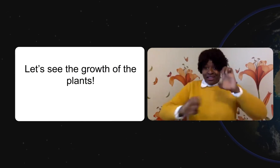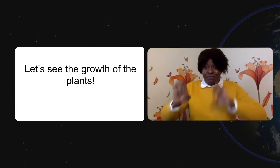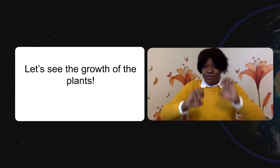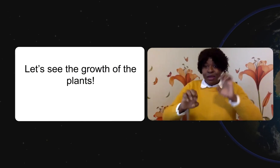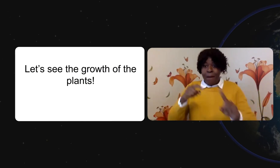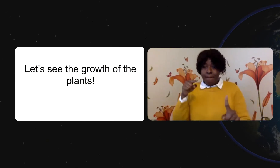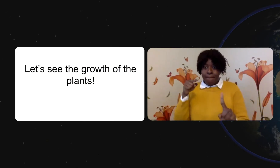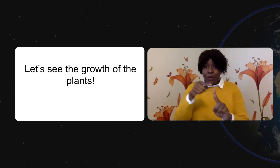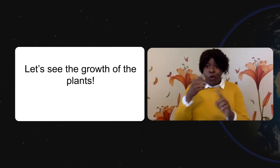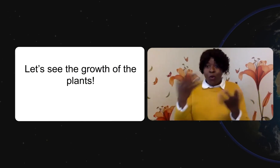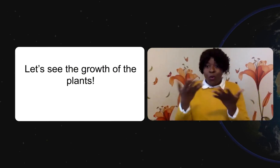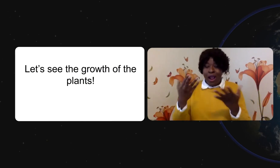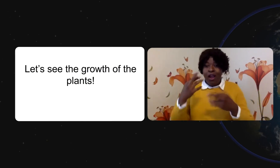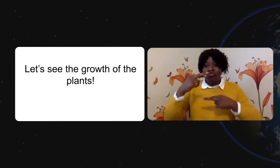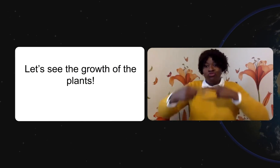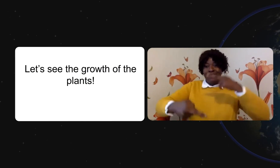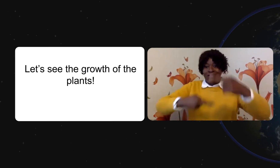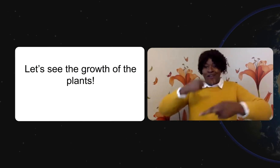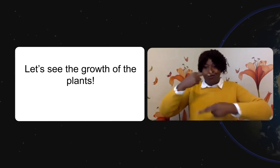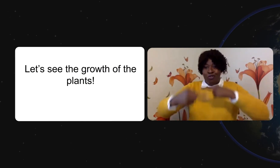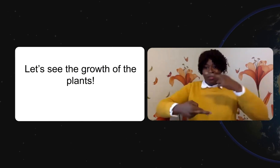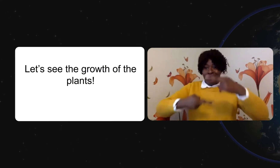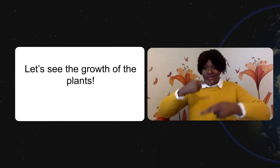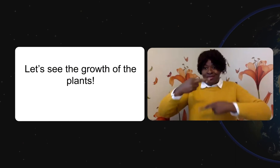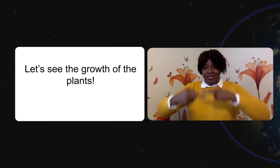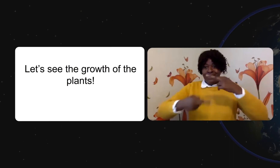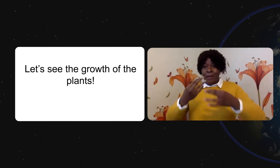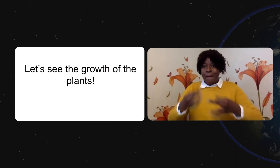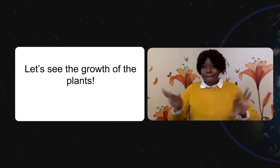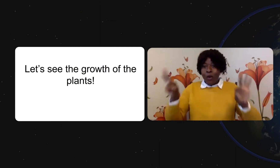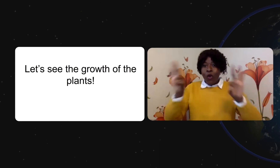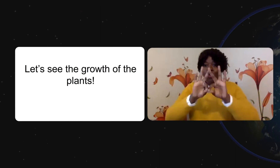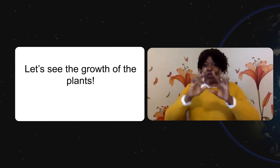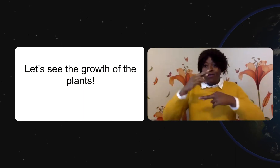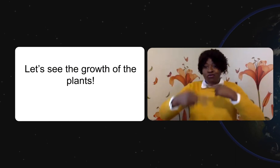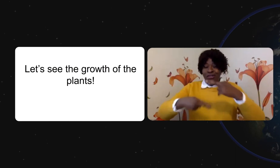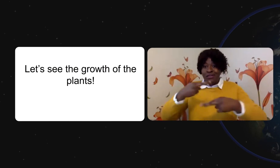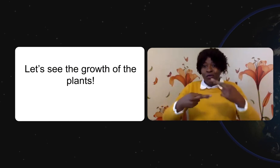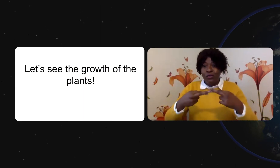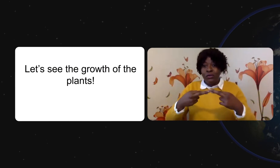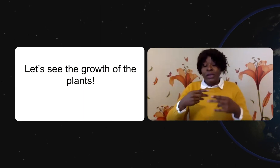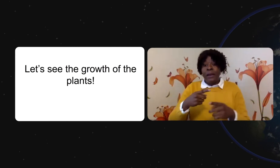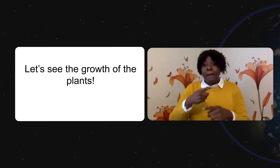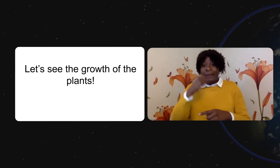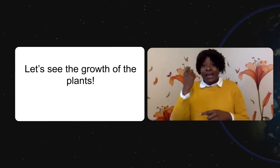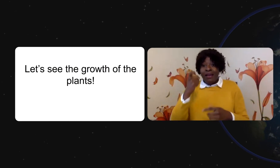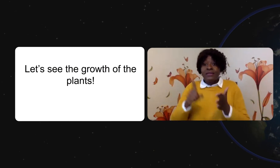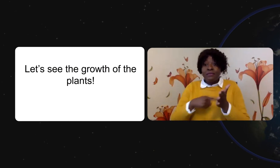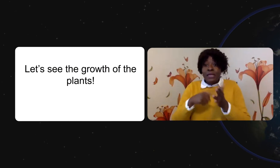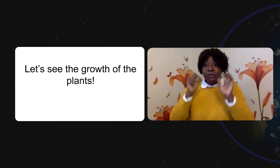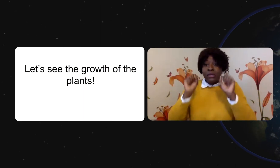The next experiment focuses on recycling.